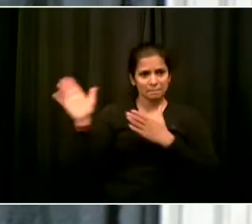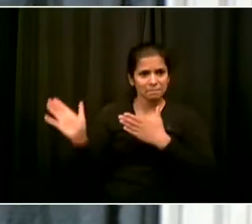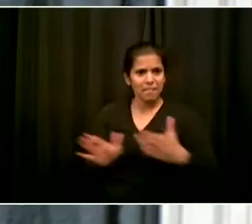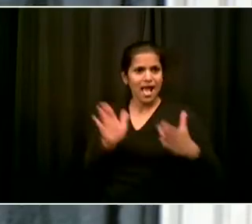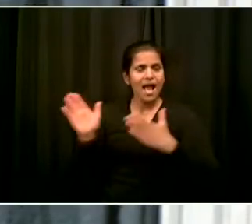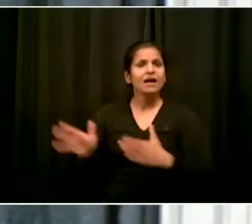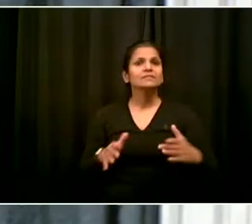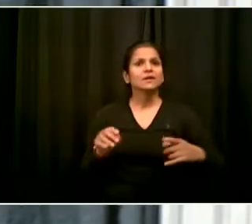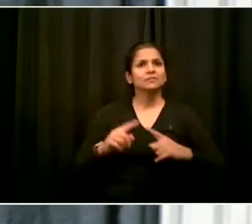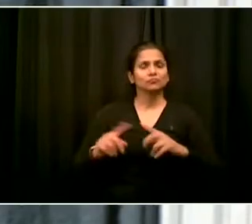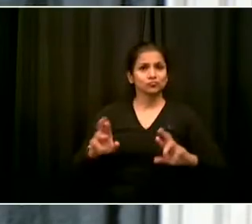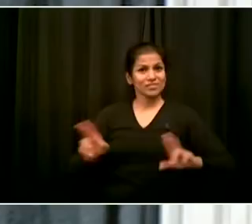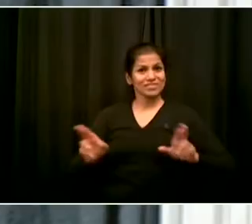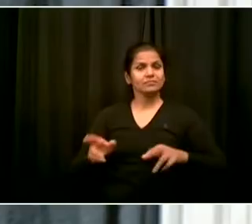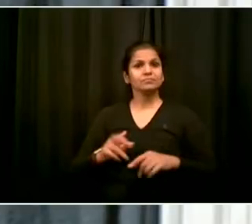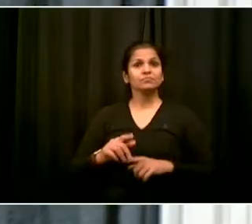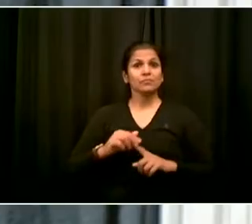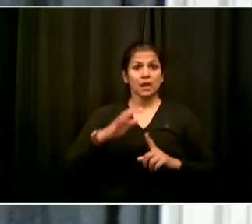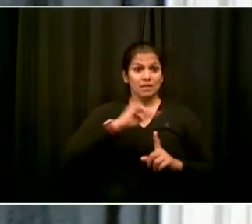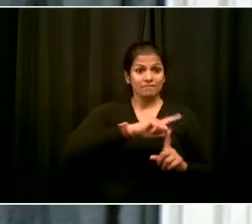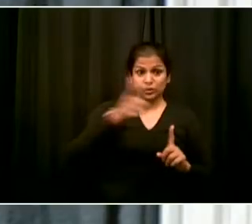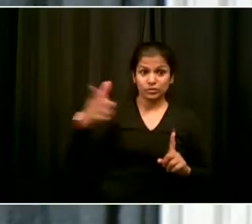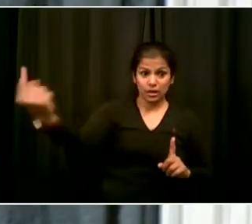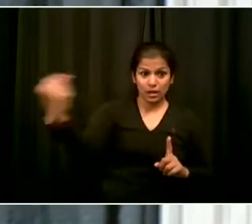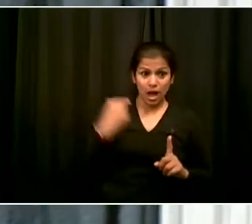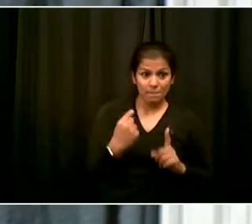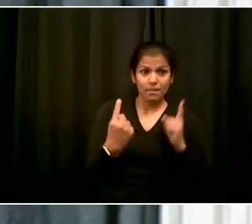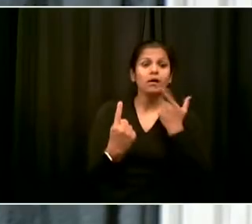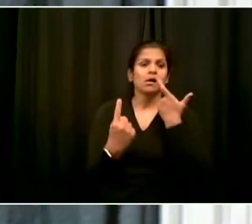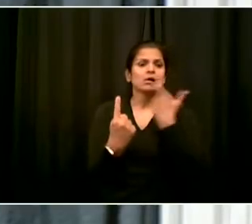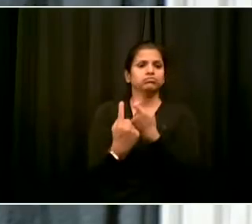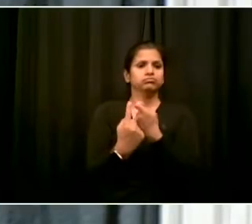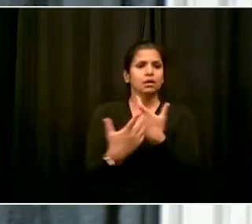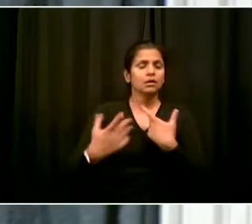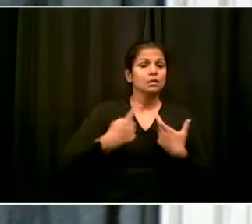OF THEIR APPOINTMENT THAT THEY